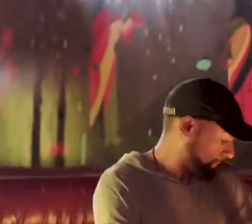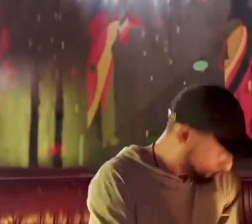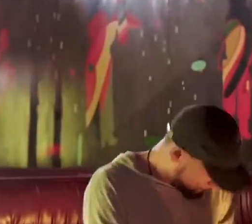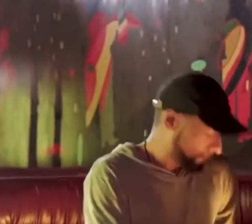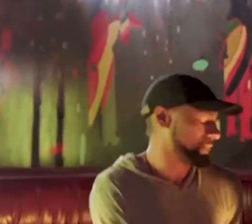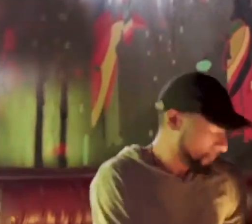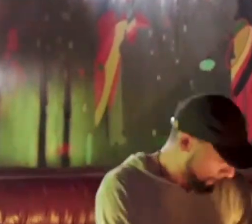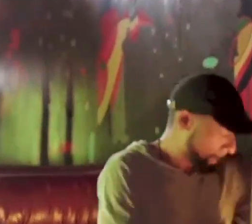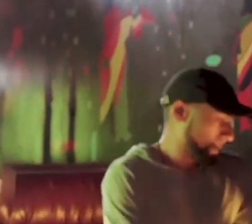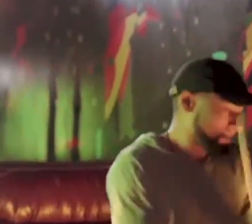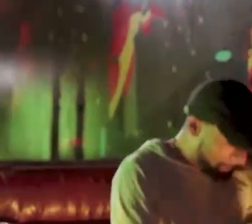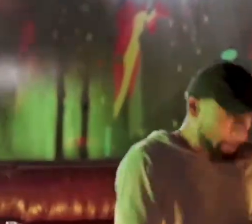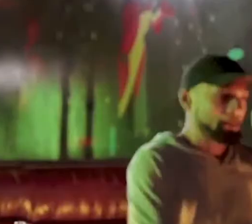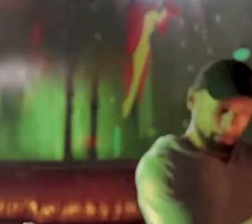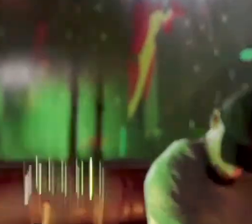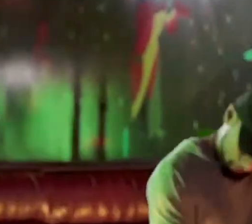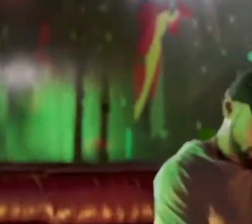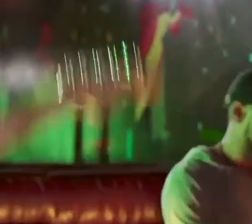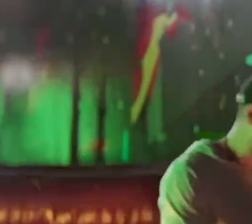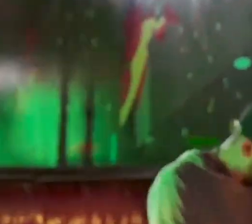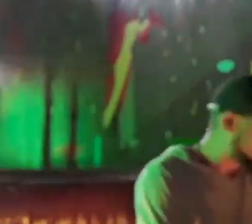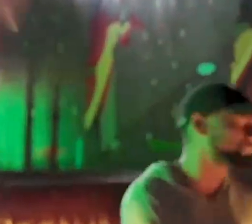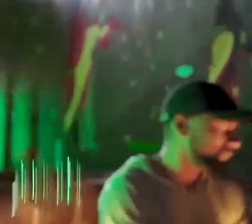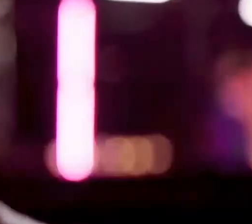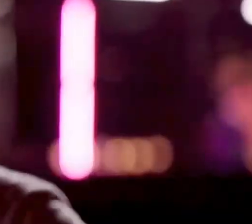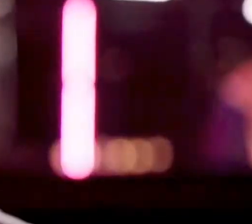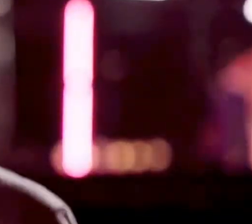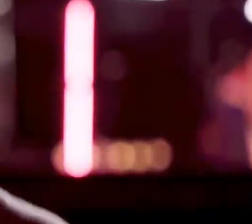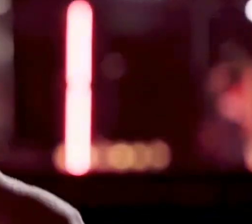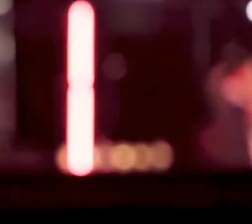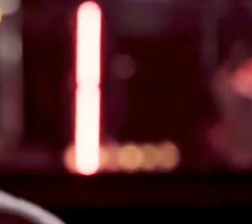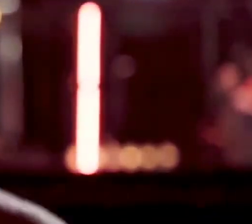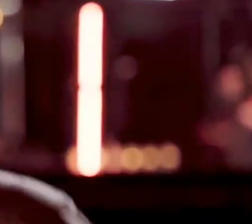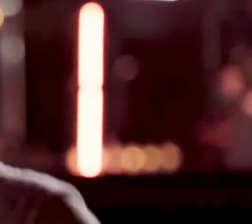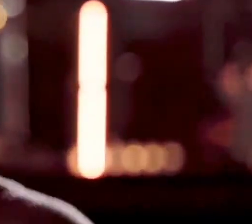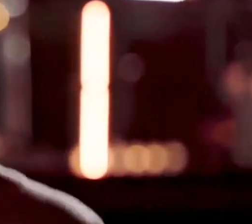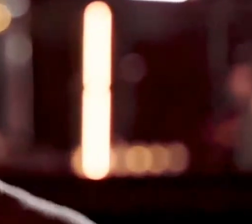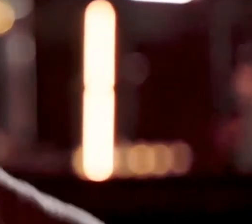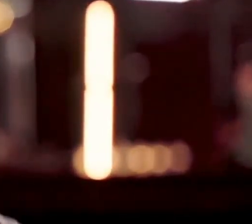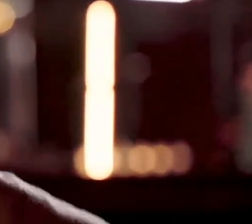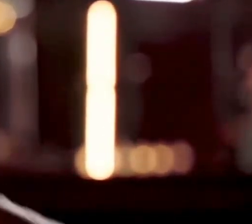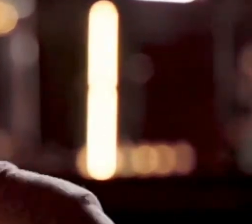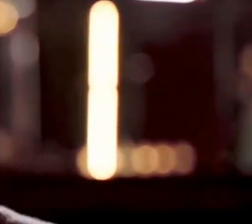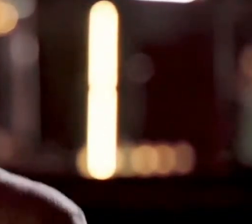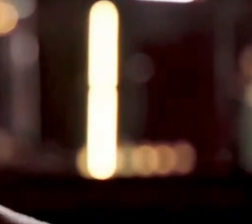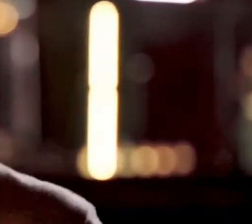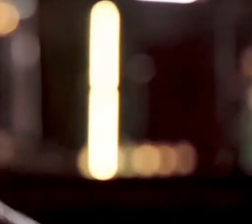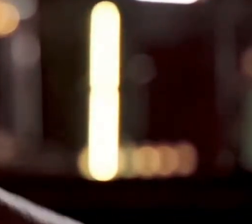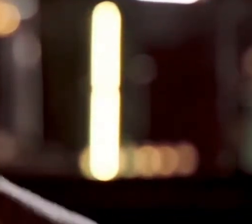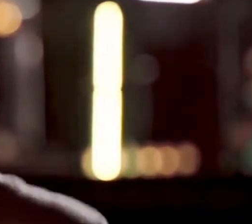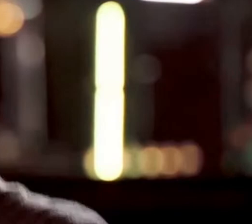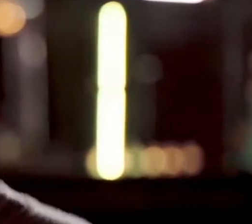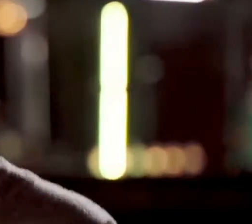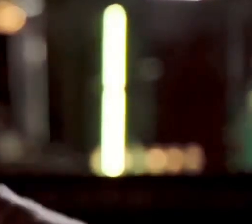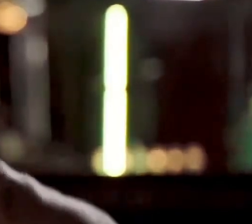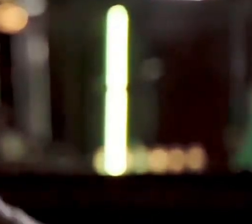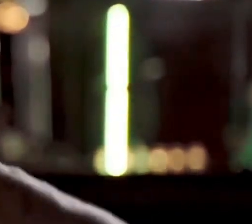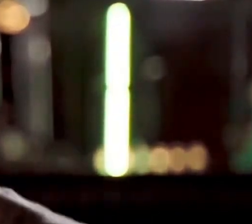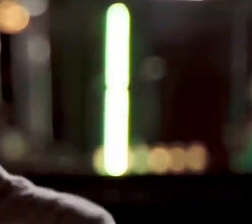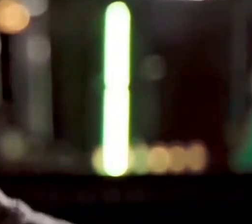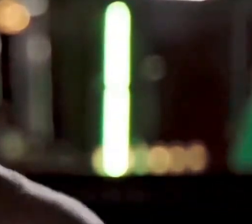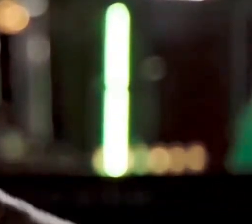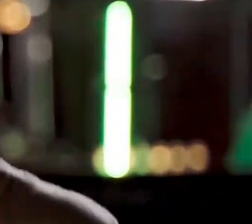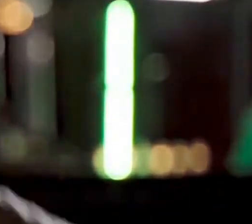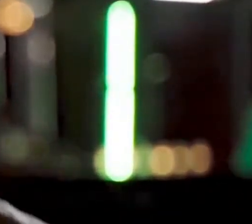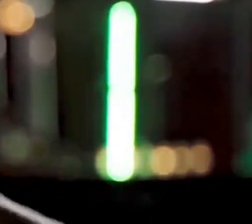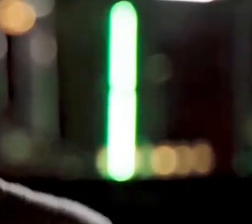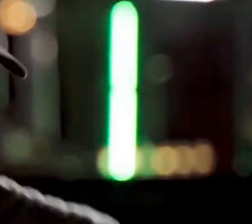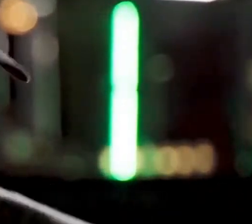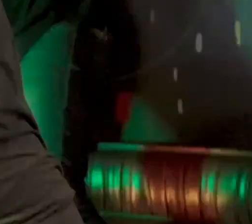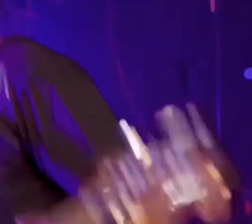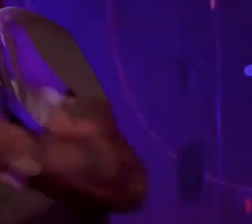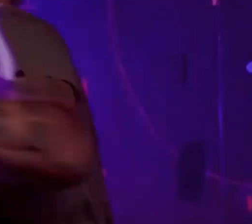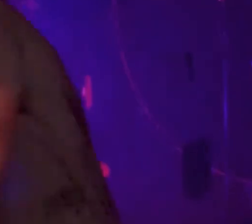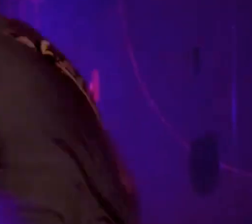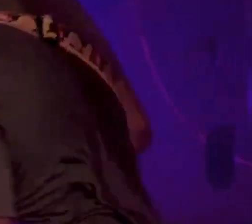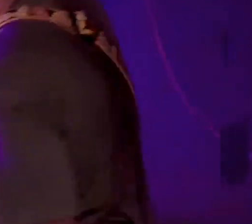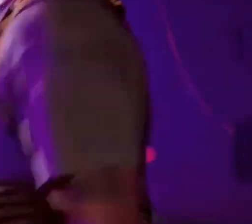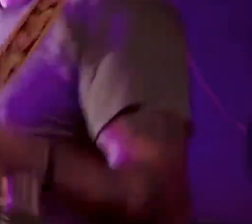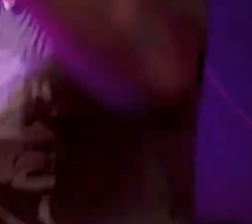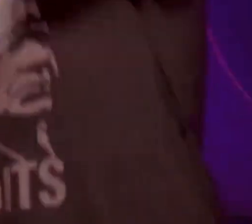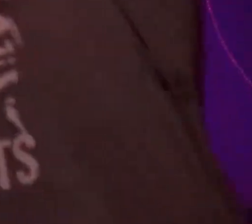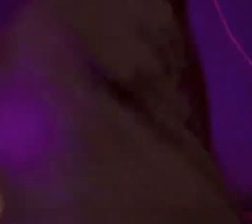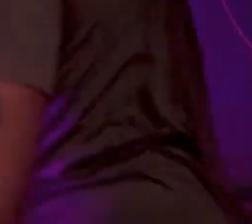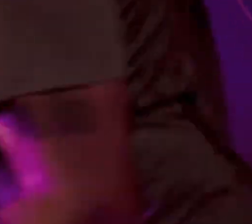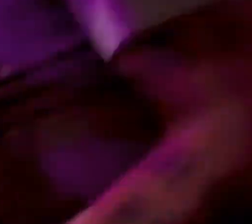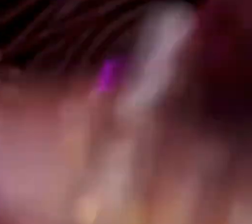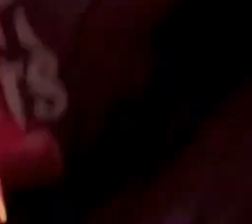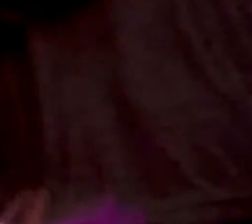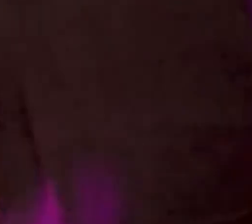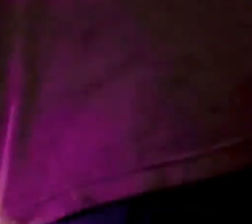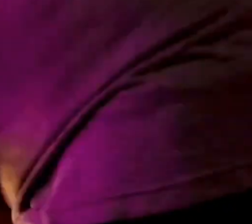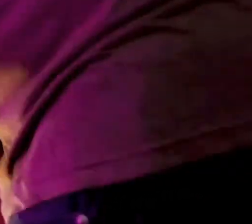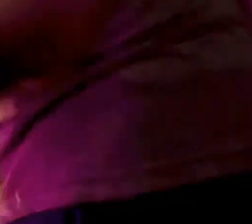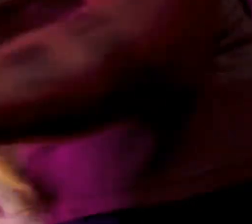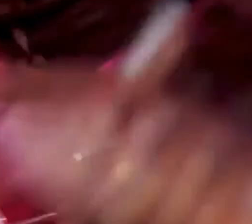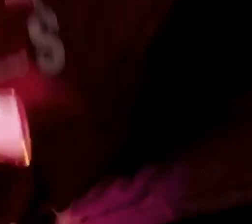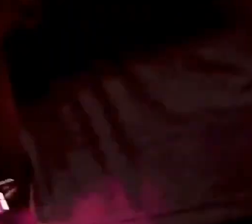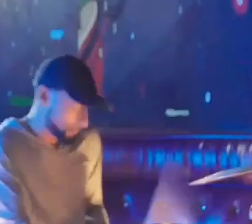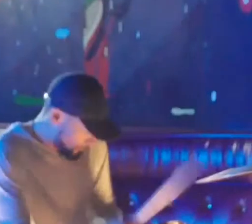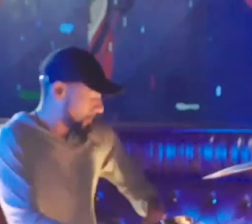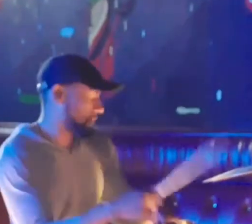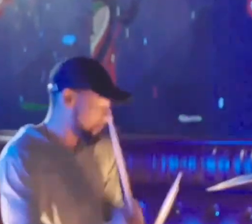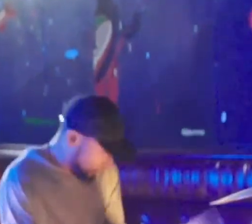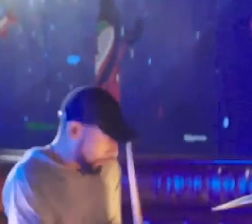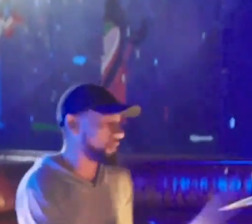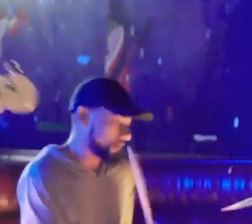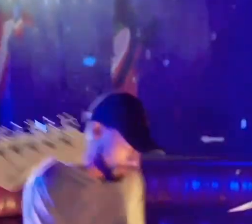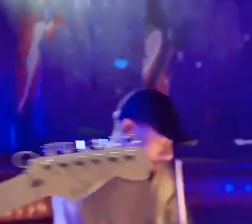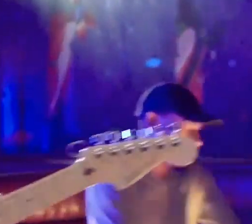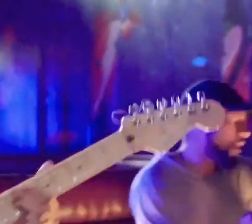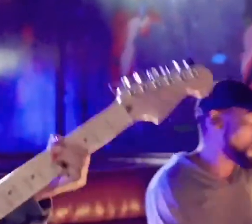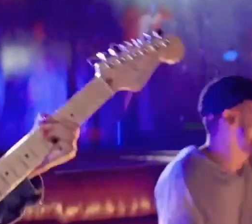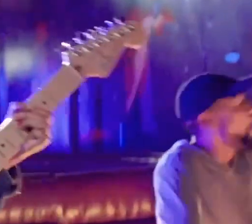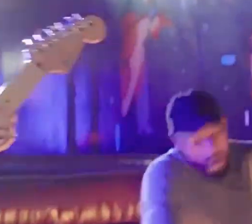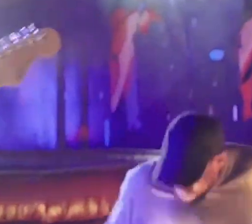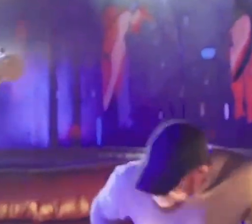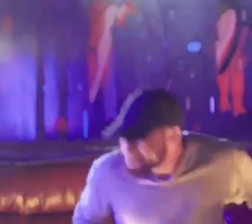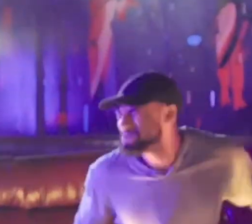DON'T YOU WANT ME, TOO?